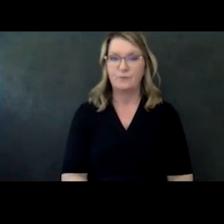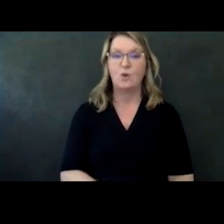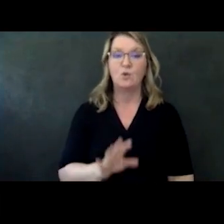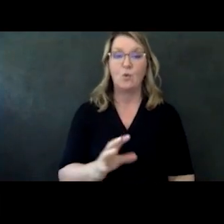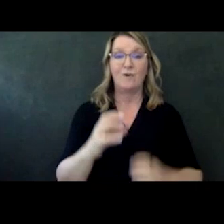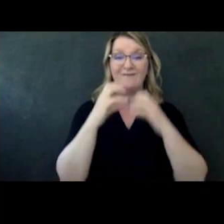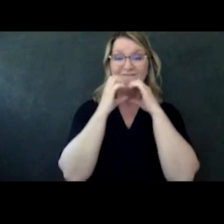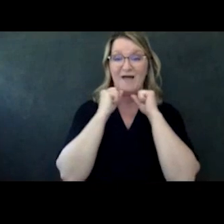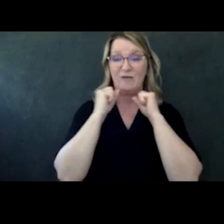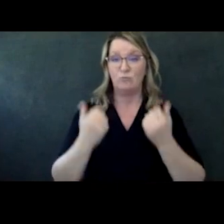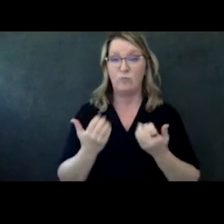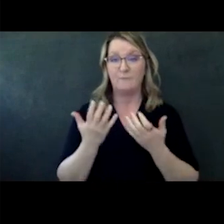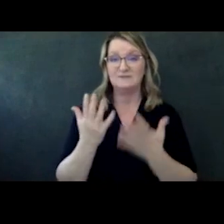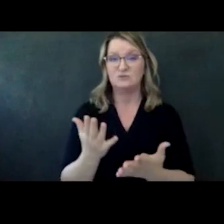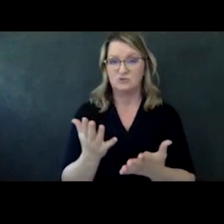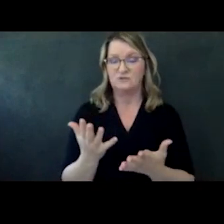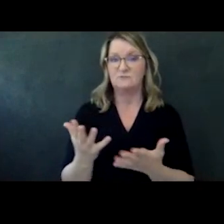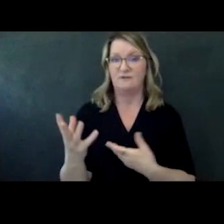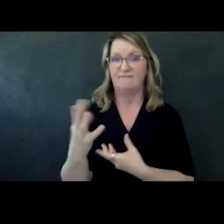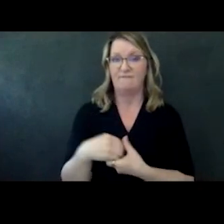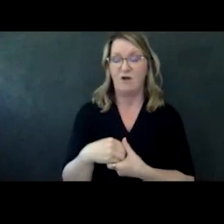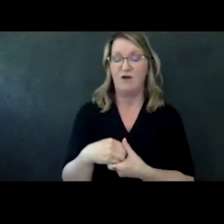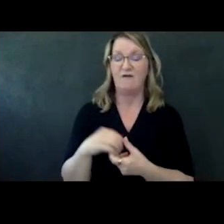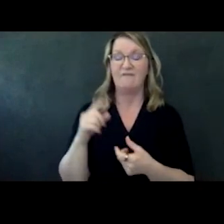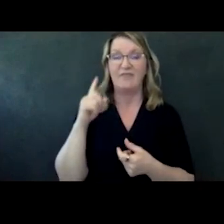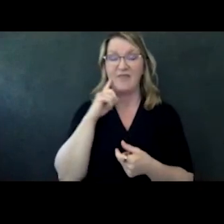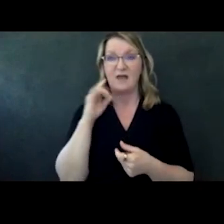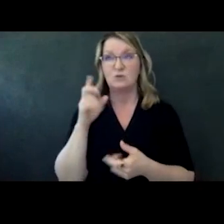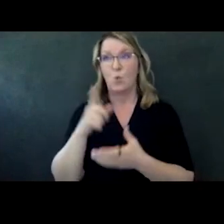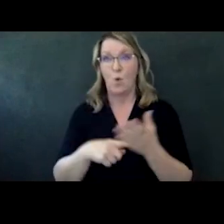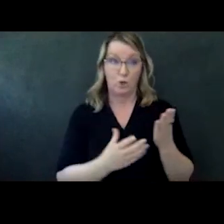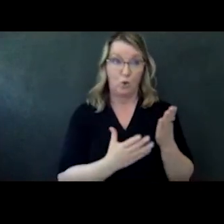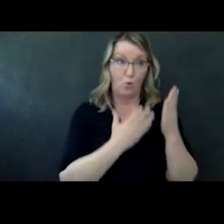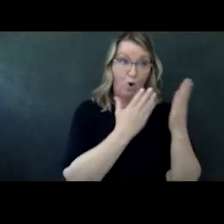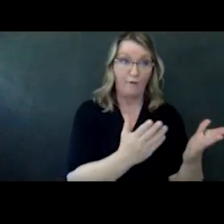Think of it as the bridge between what you offer and what your audience, whether that's employers